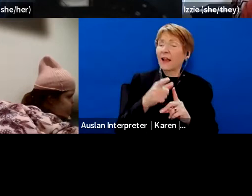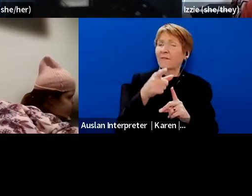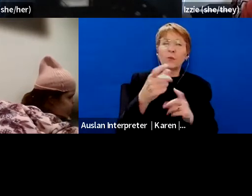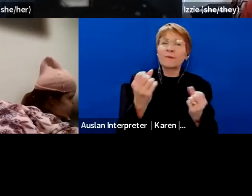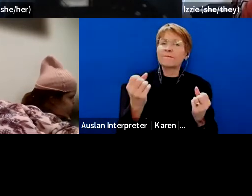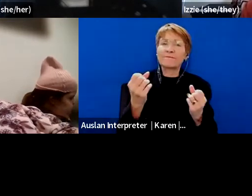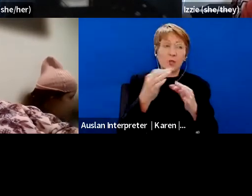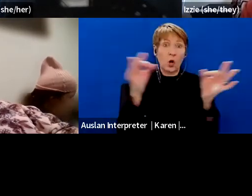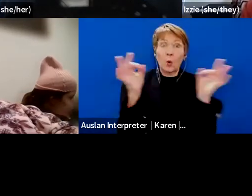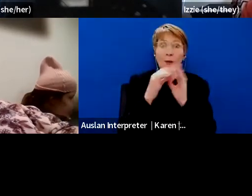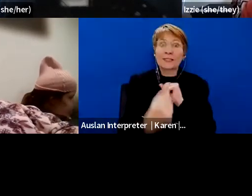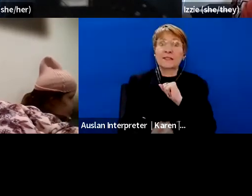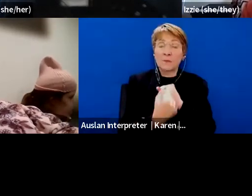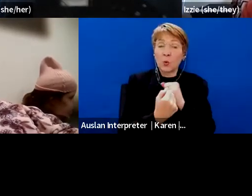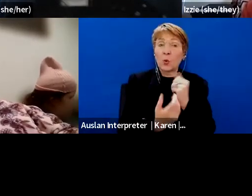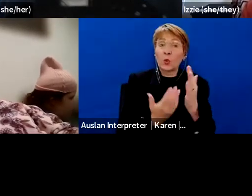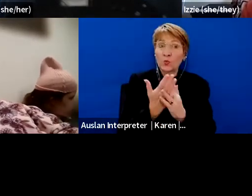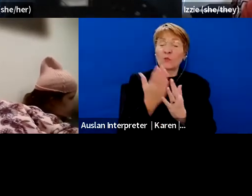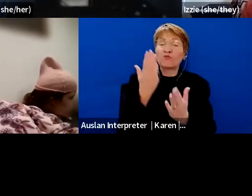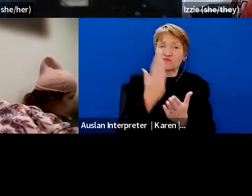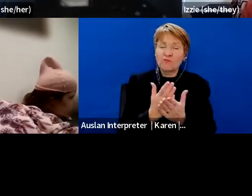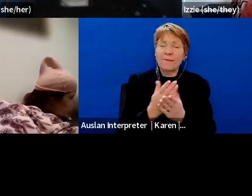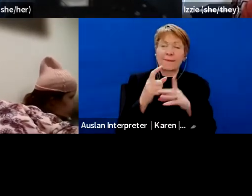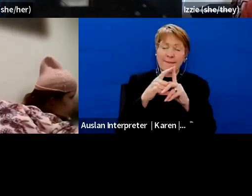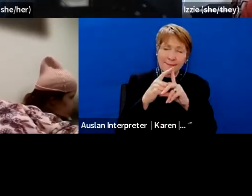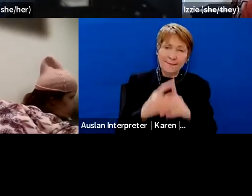and if you don't have somebody that can support you with that I think is really difficult.